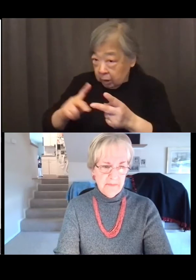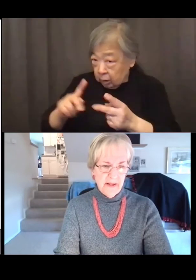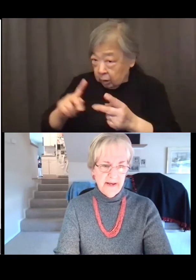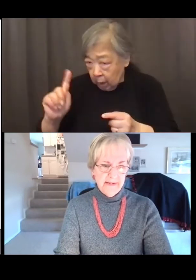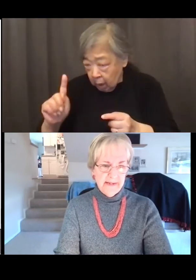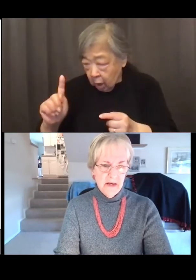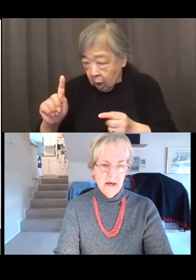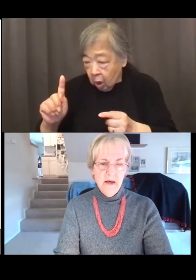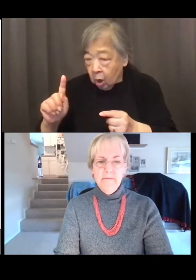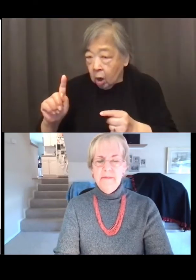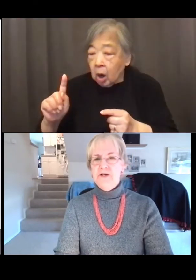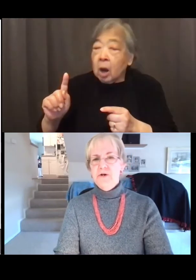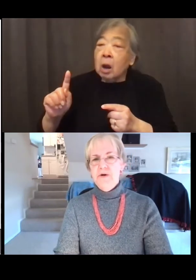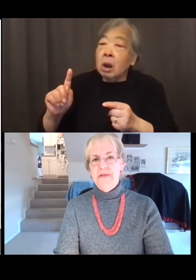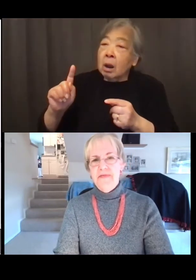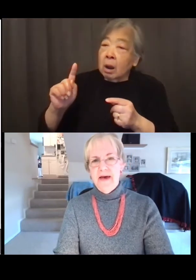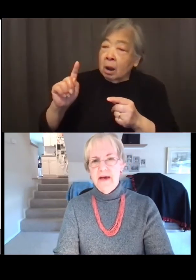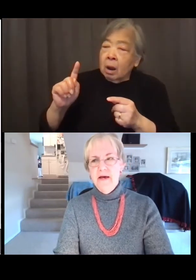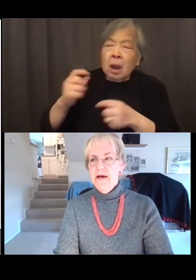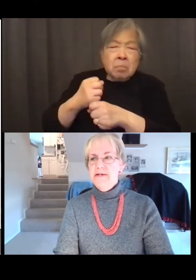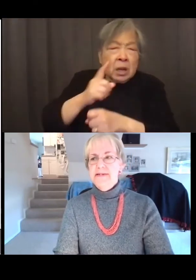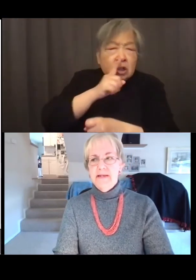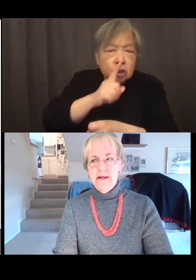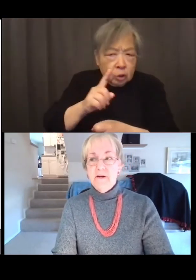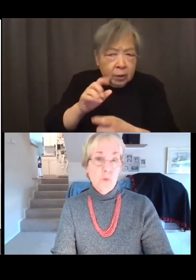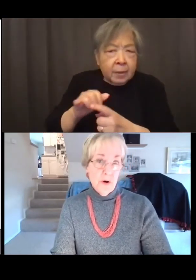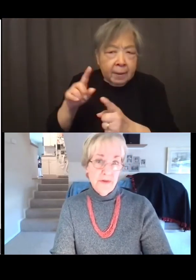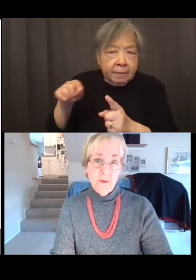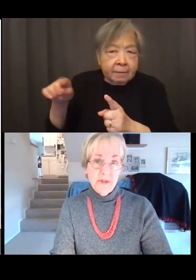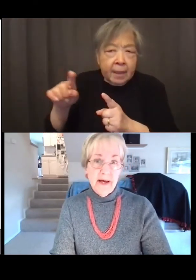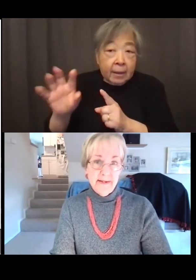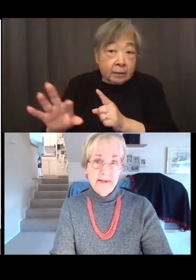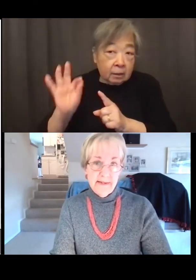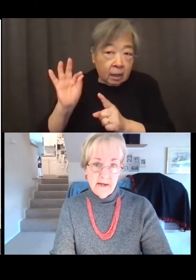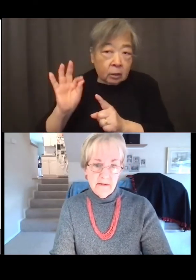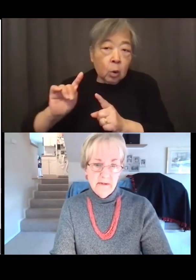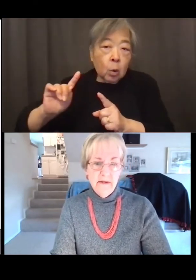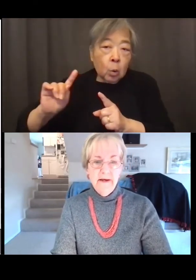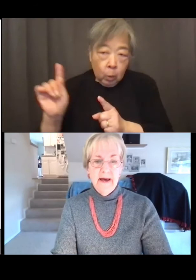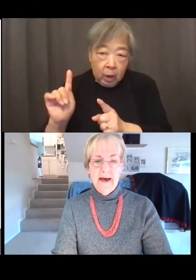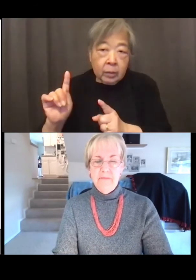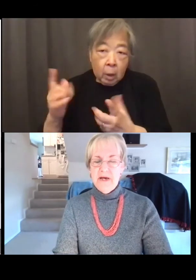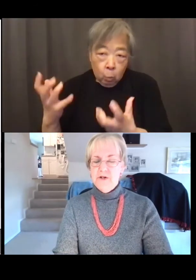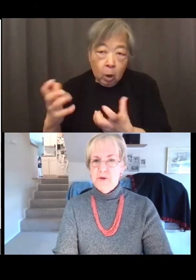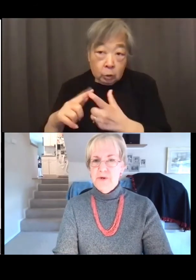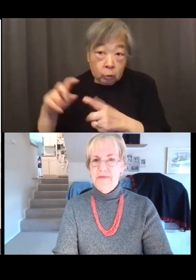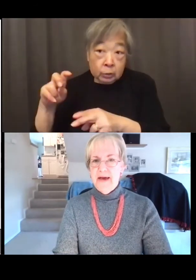place, make sure that they select where they would like to sit and make sure that they